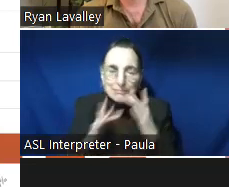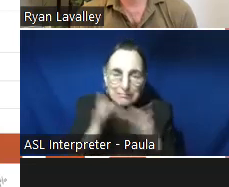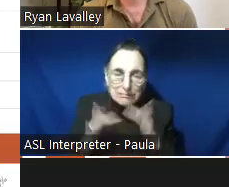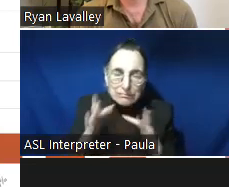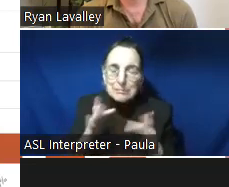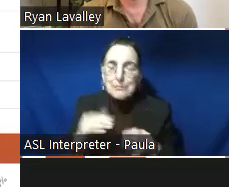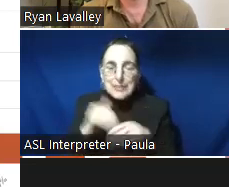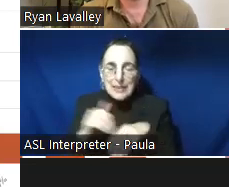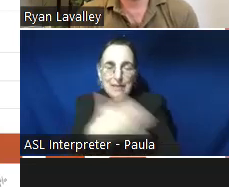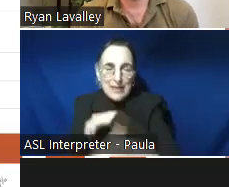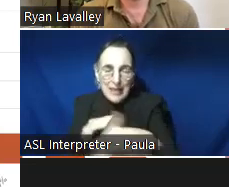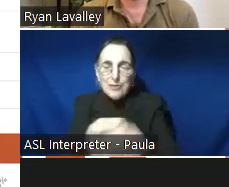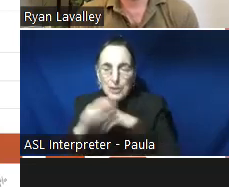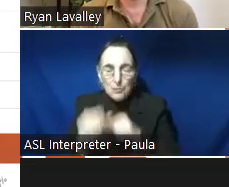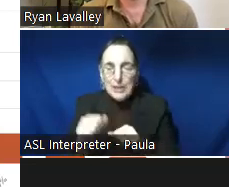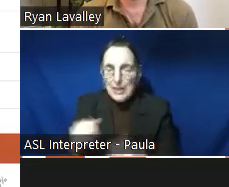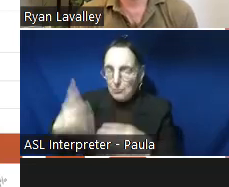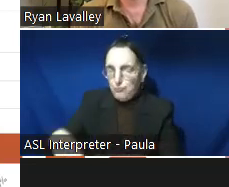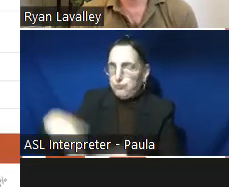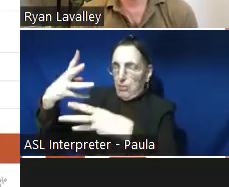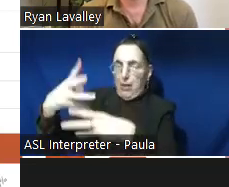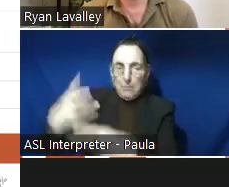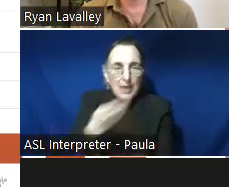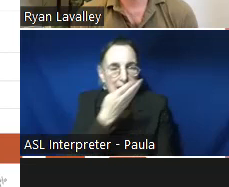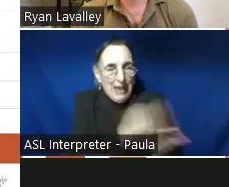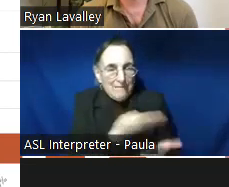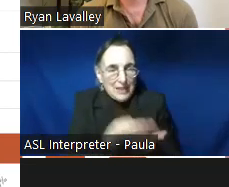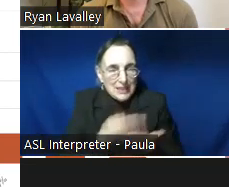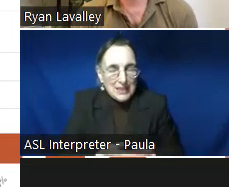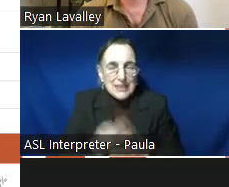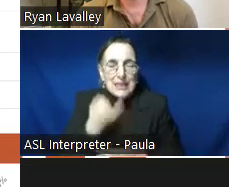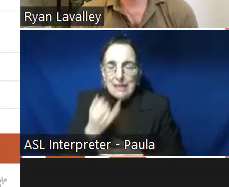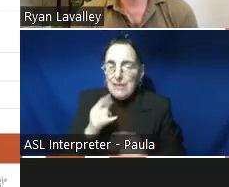more of that evidence and when our different partners want to say this isn't anecdotal,